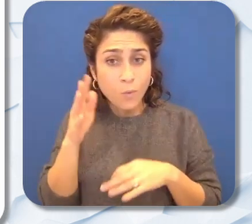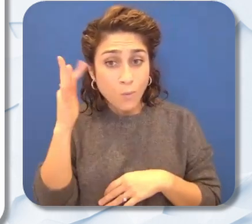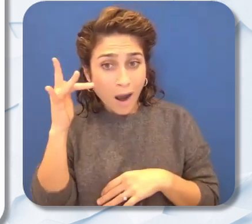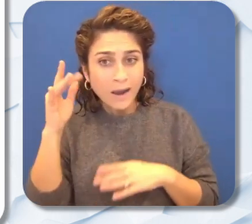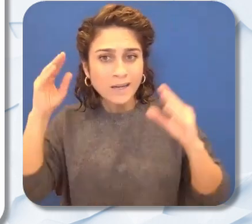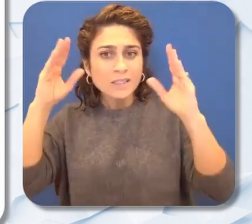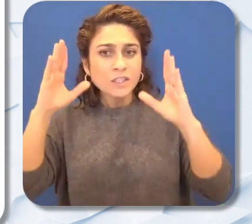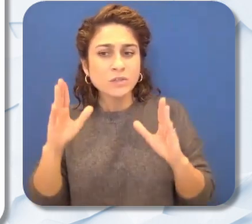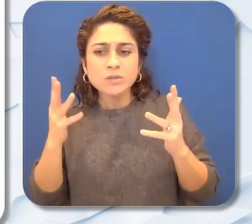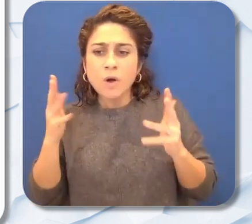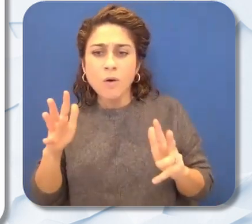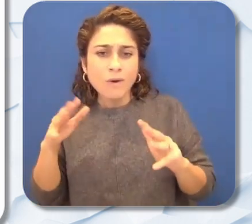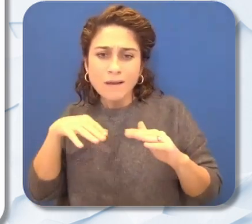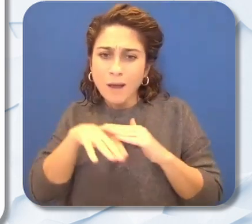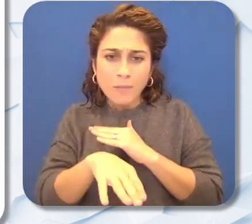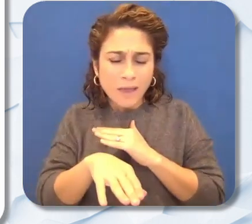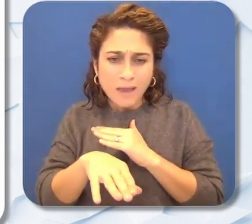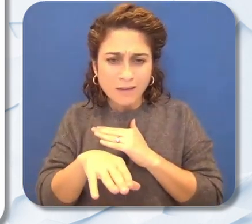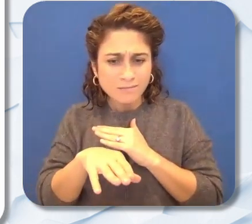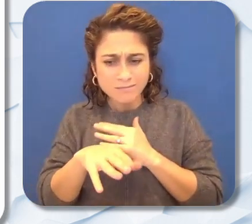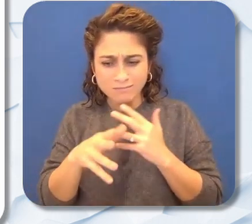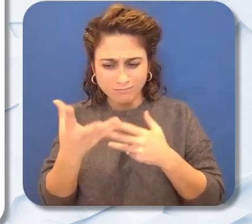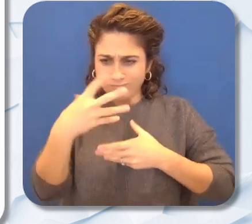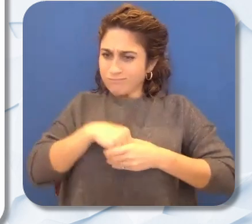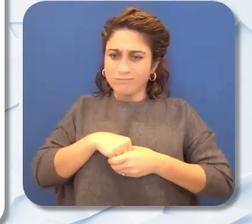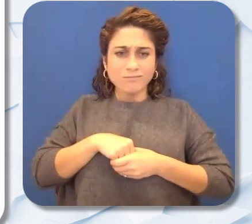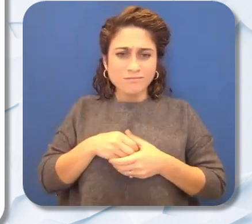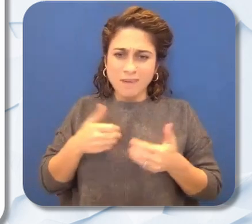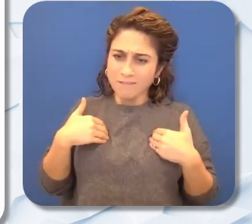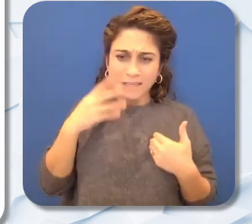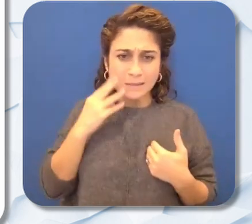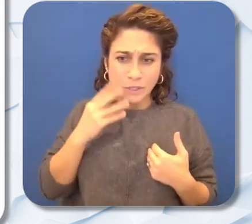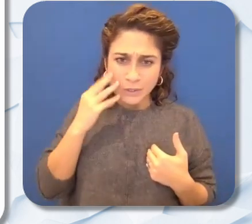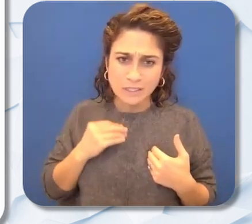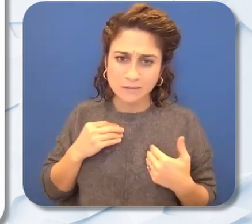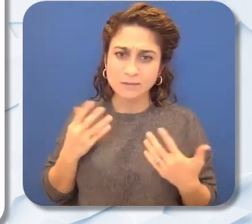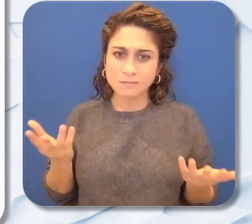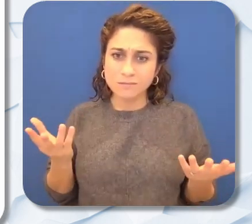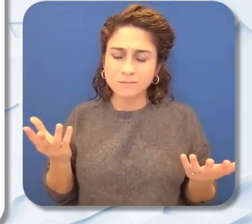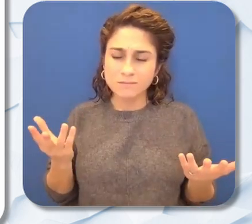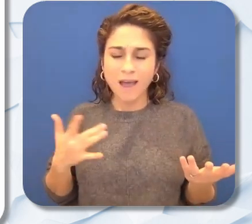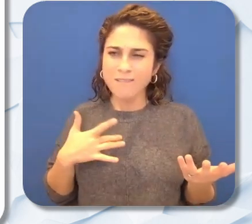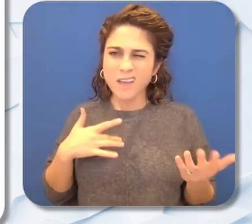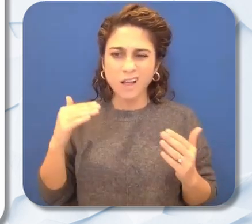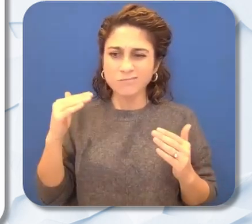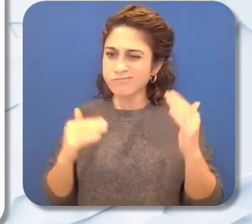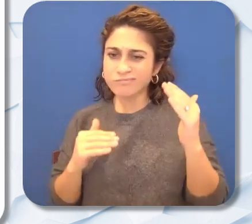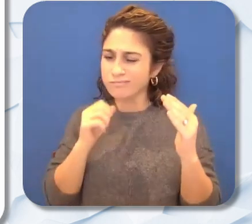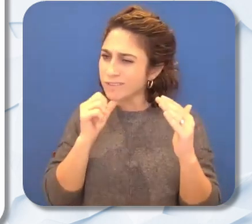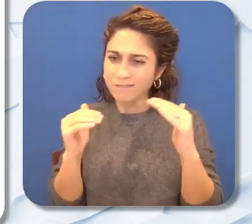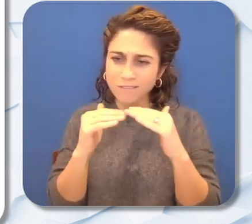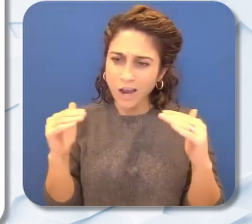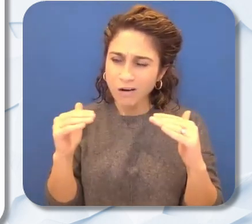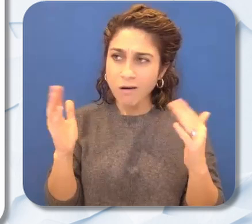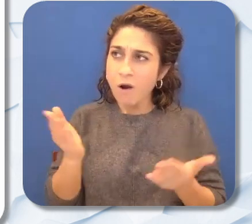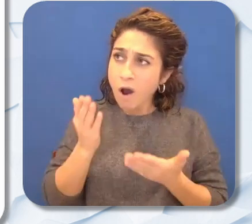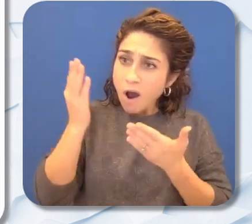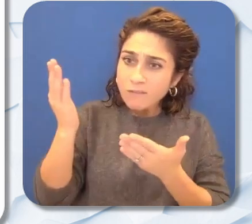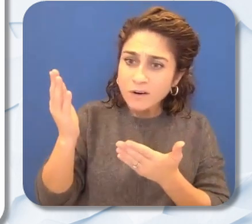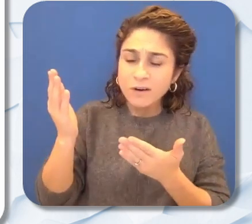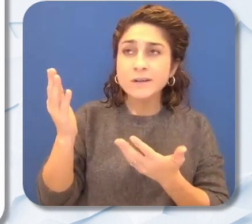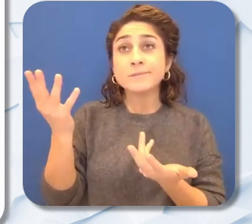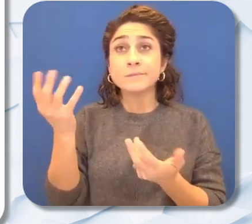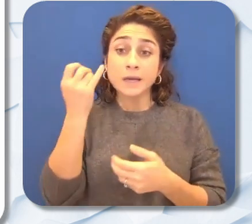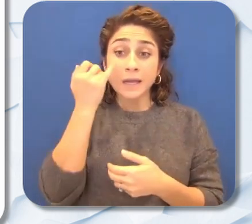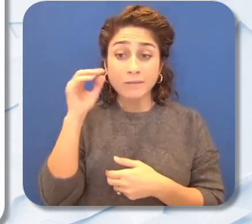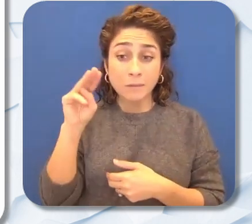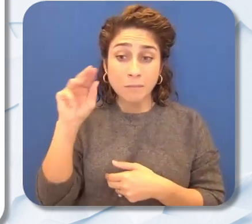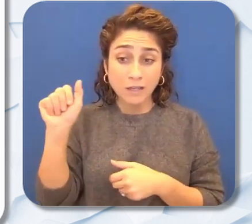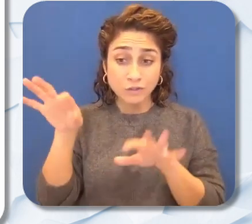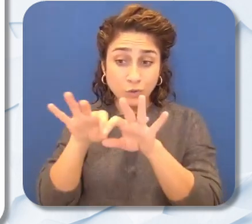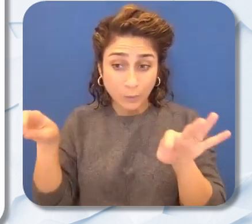a lot of experience and I just feel it's unjust thing to offer a master's degree educated teacher